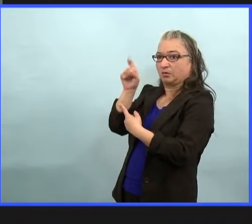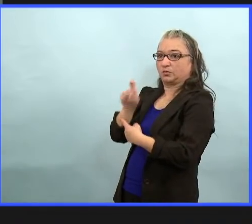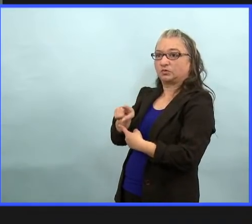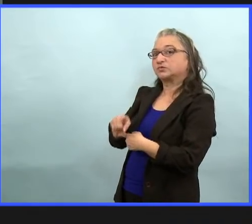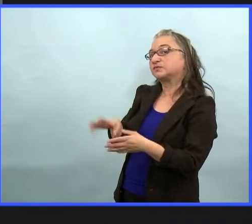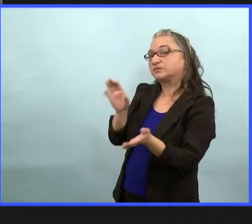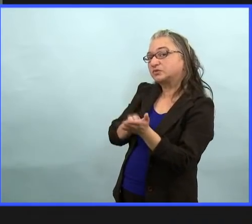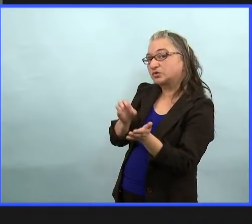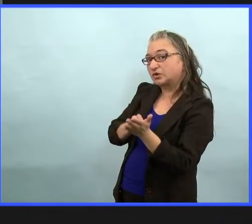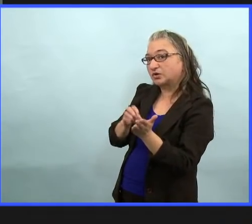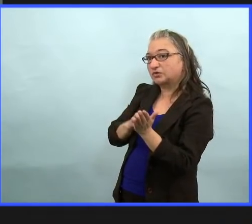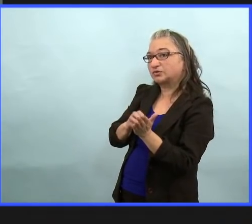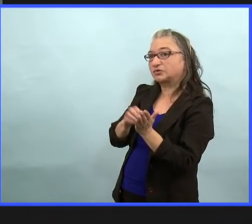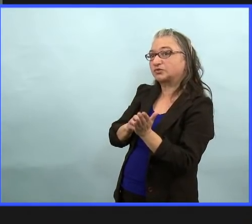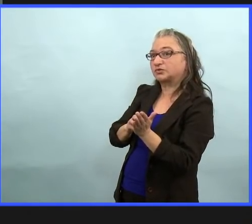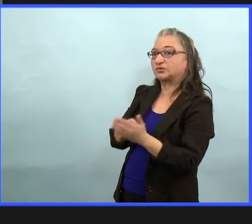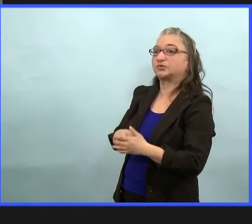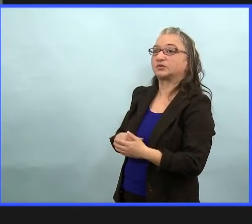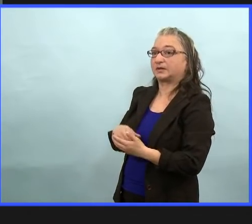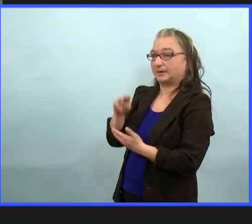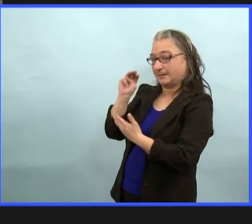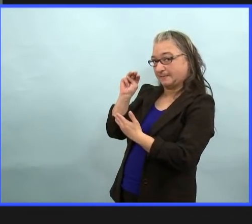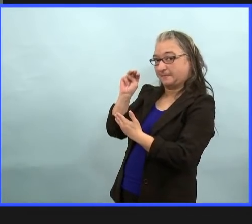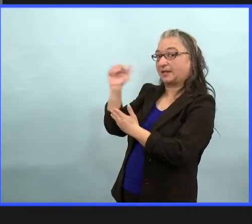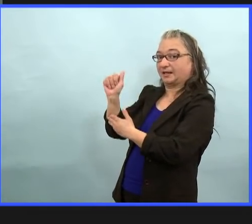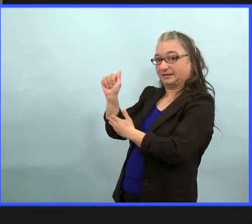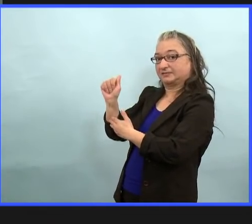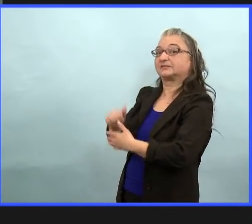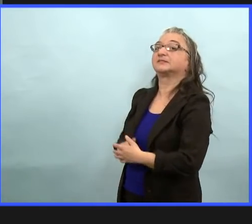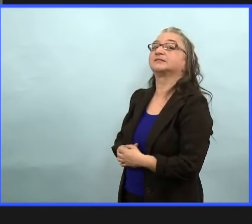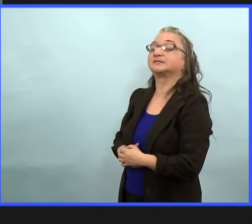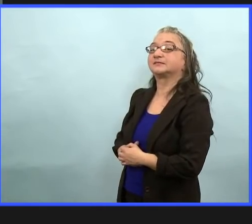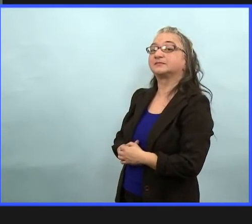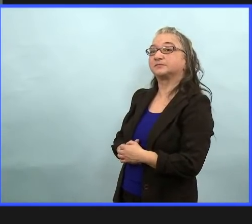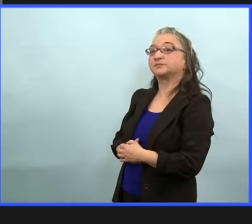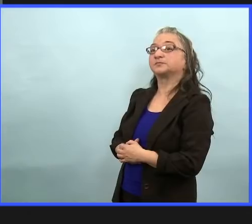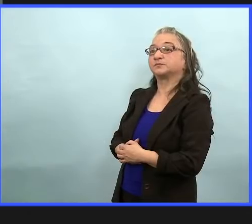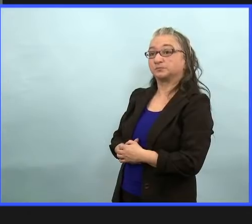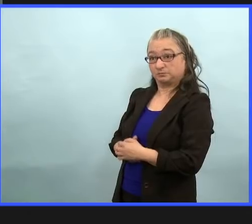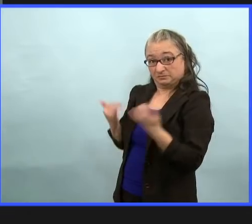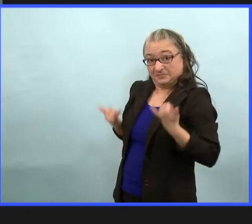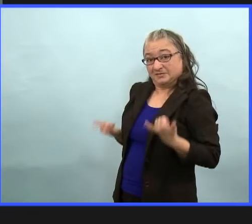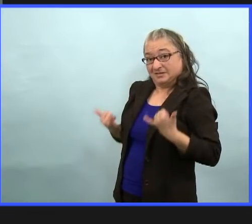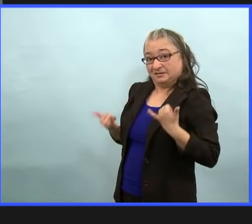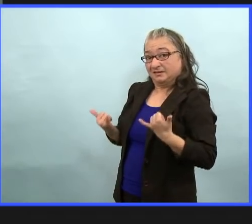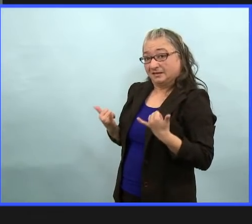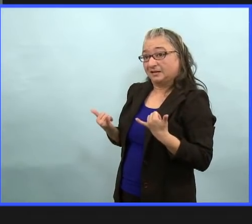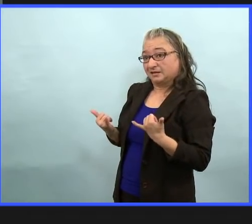um with the race-based data that you released today how has that data been